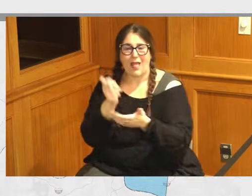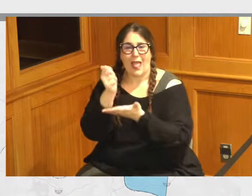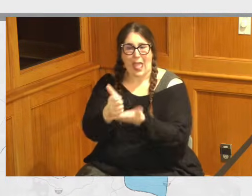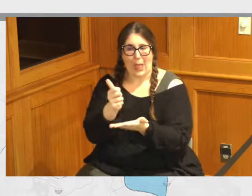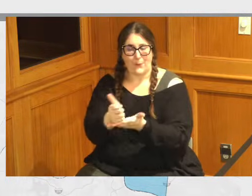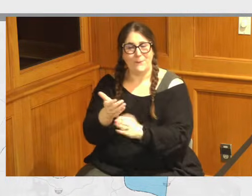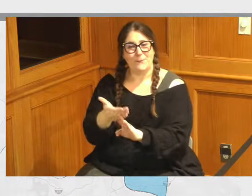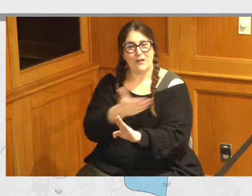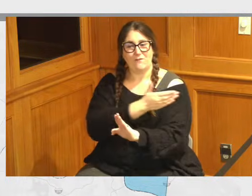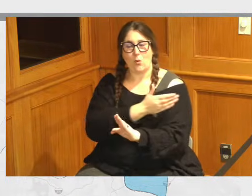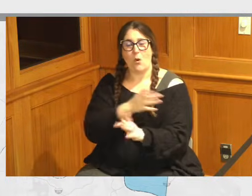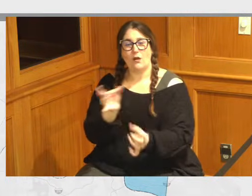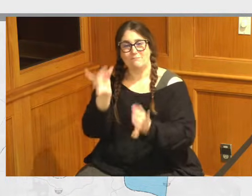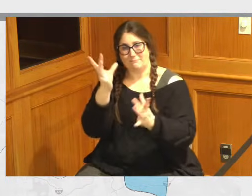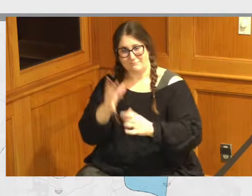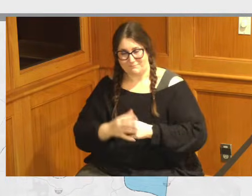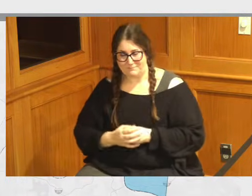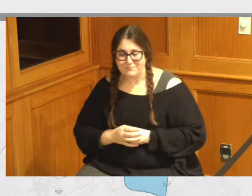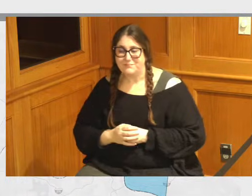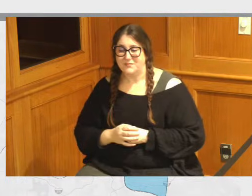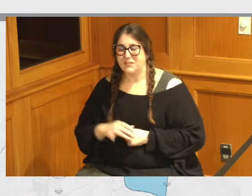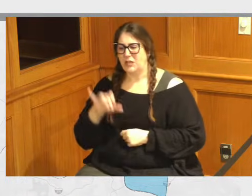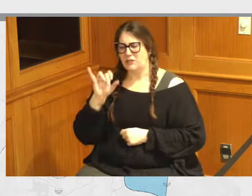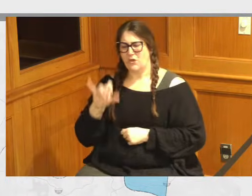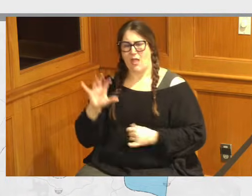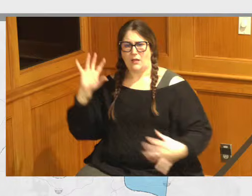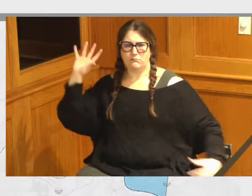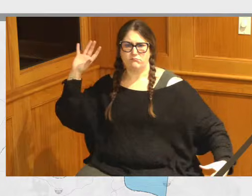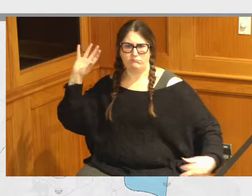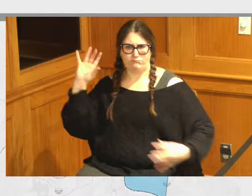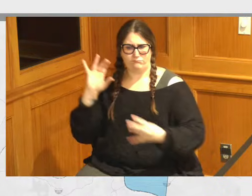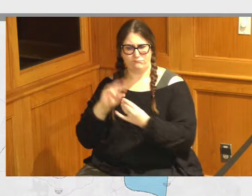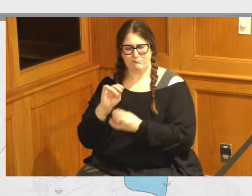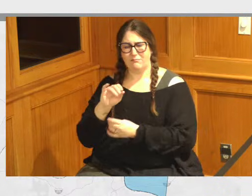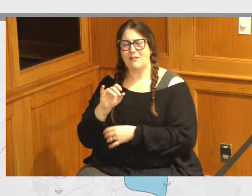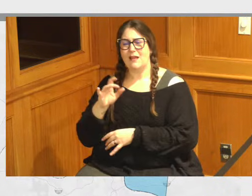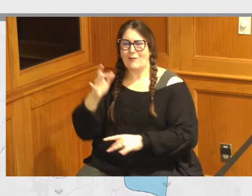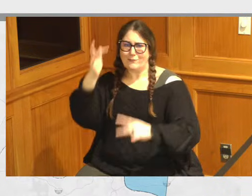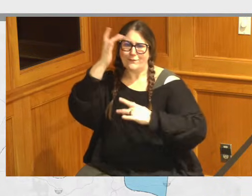knowledge. So, that is overview of influenza this season and I would be happy to take any